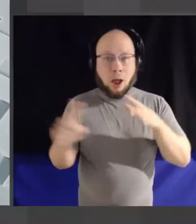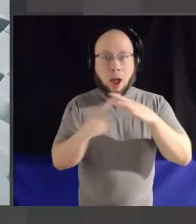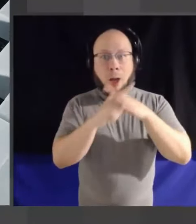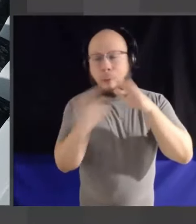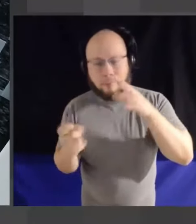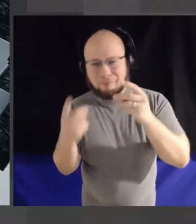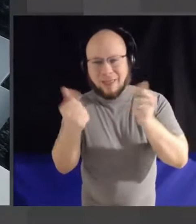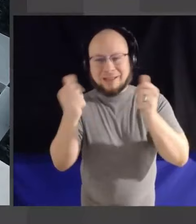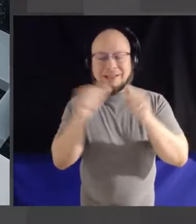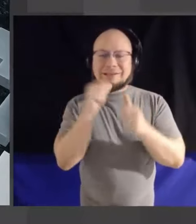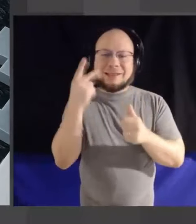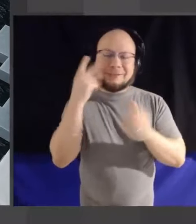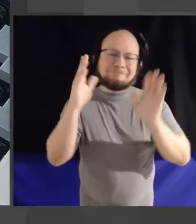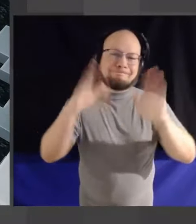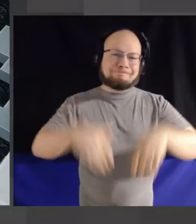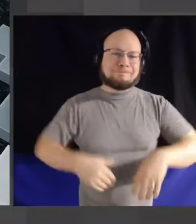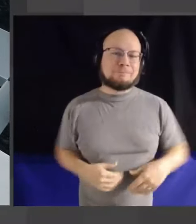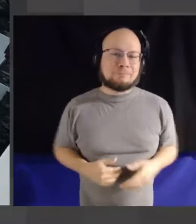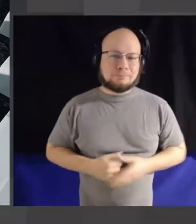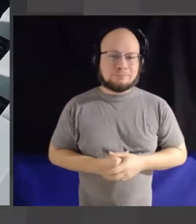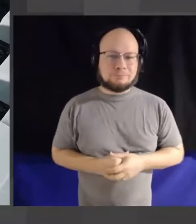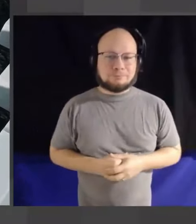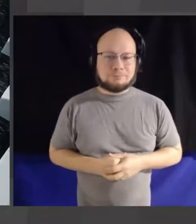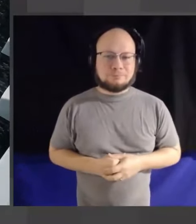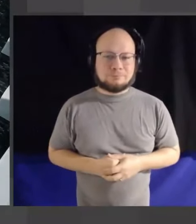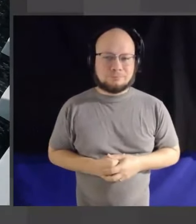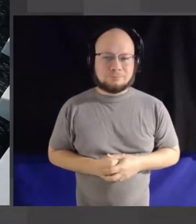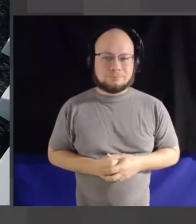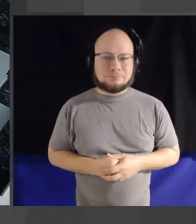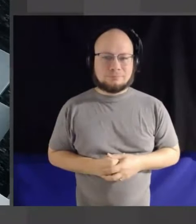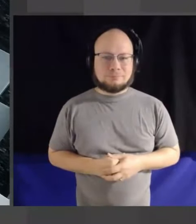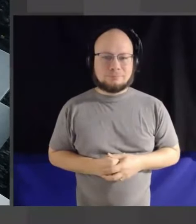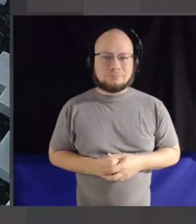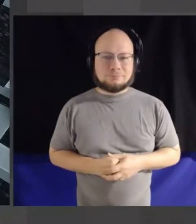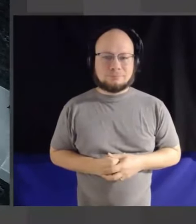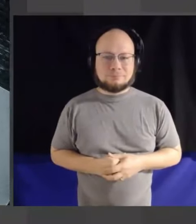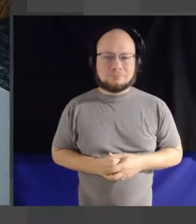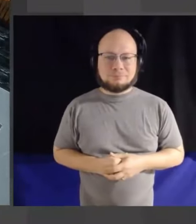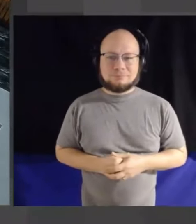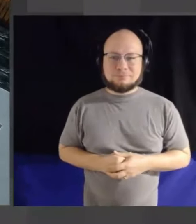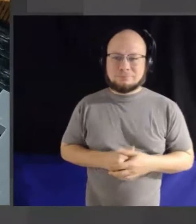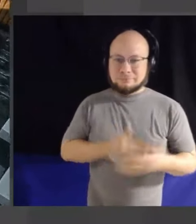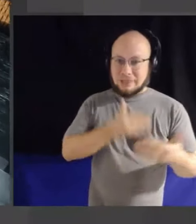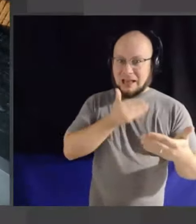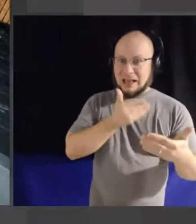FAVORITE MOB BUT IT WENT TOO FAST. YES.